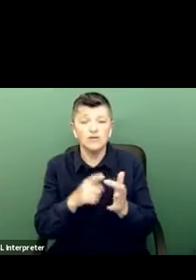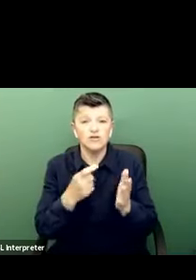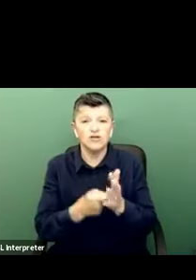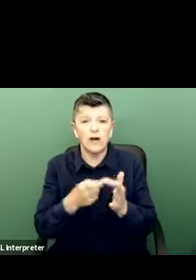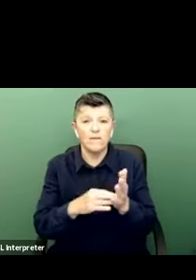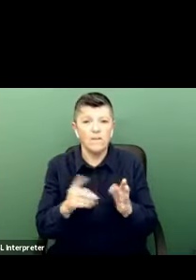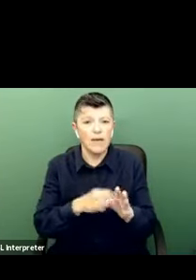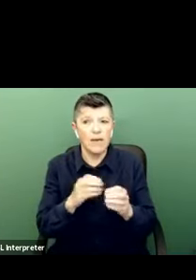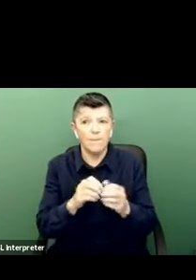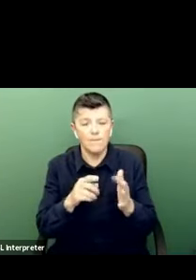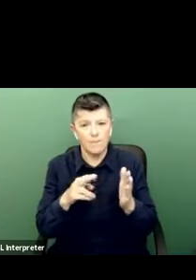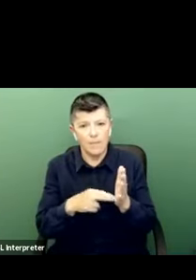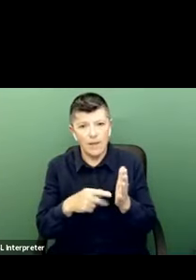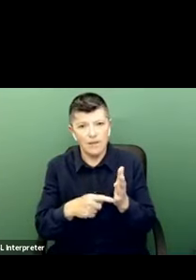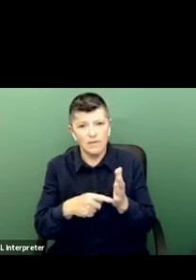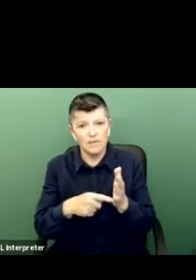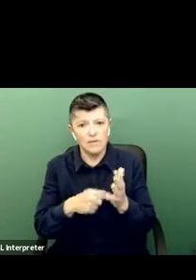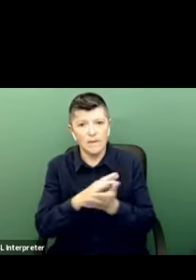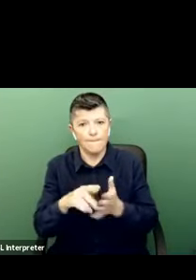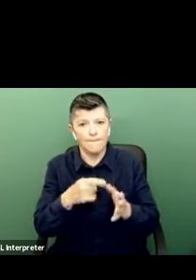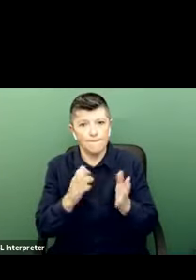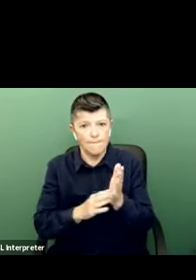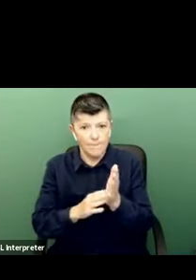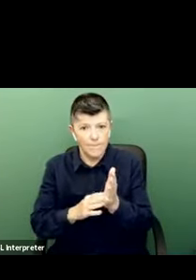self-evident that everyone is - endowed by their creator with